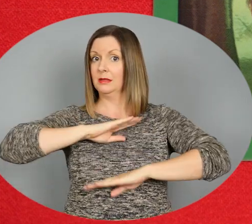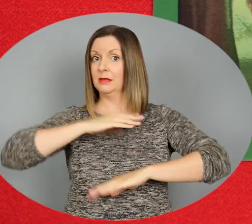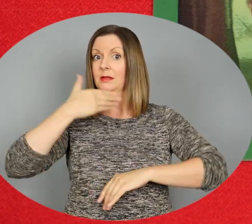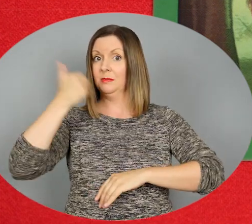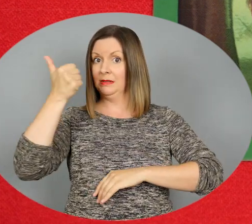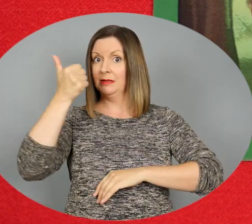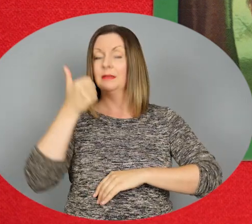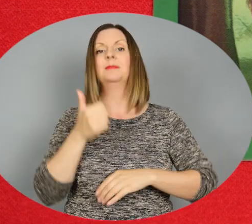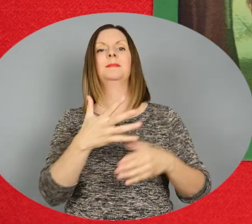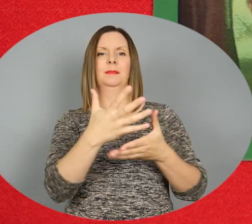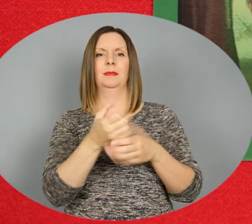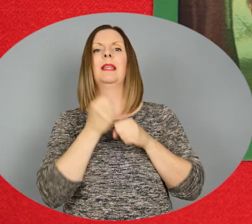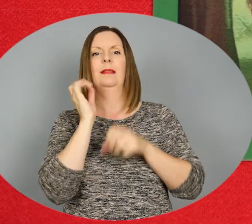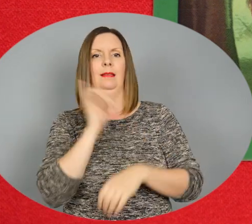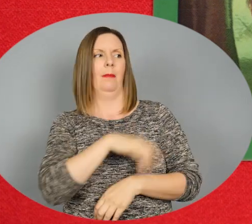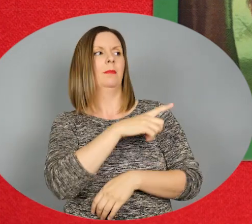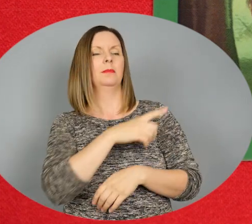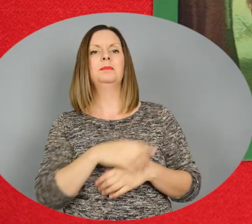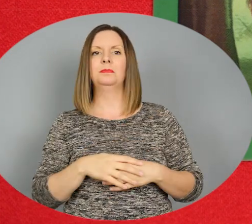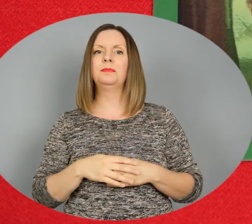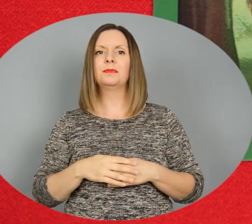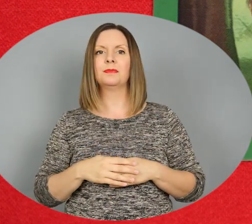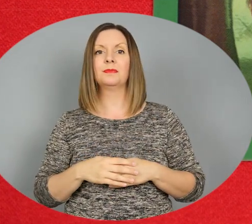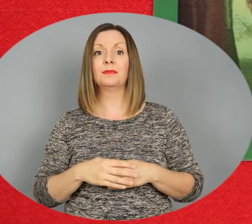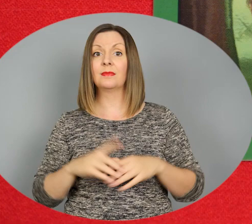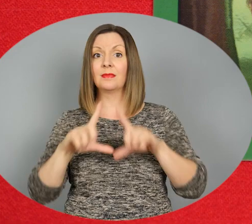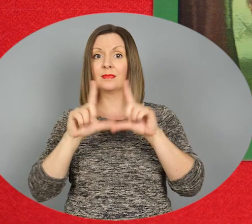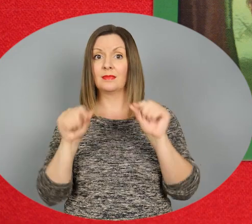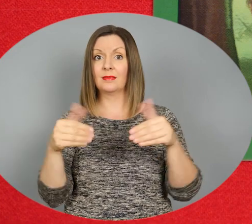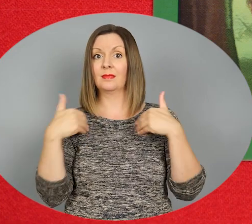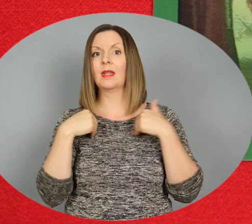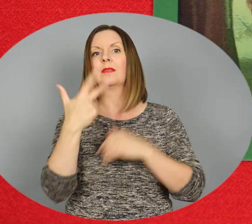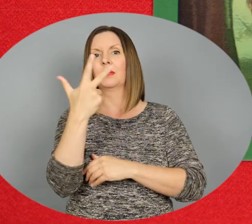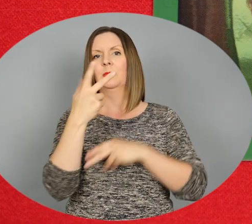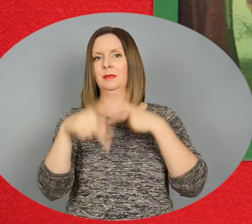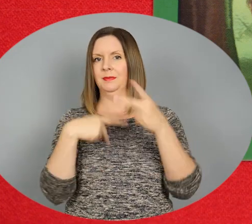the requirement will then collect that animal. And there are three main types of cards, so